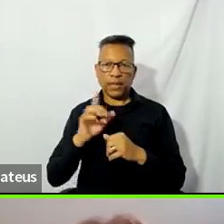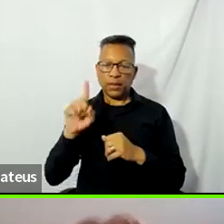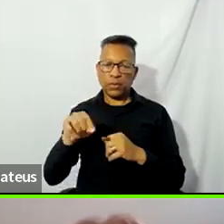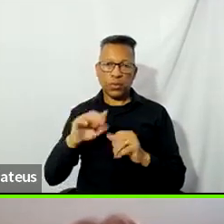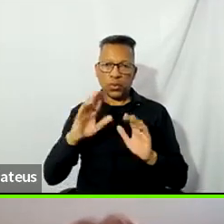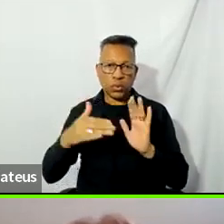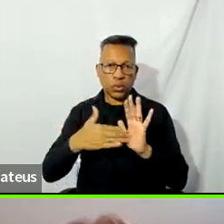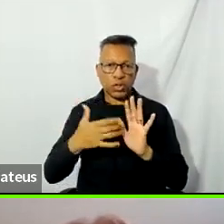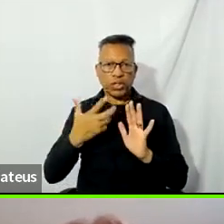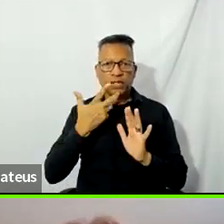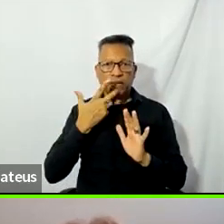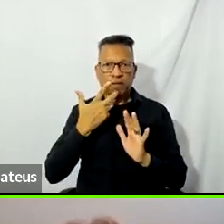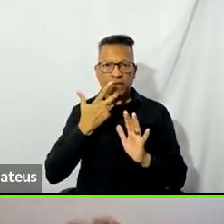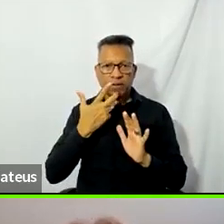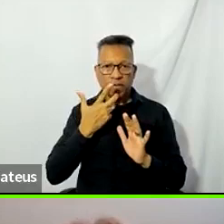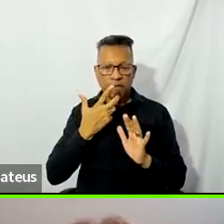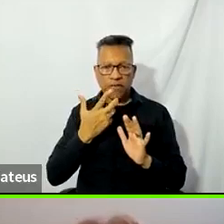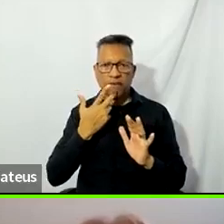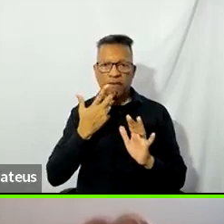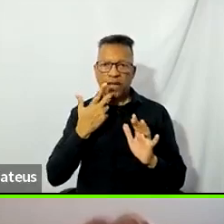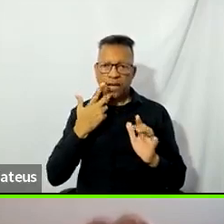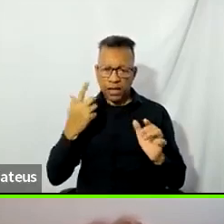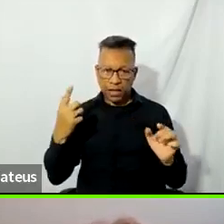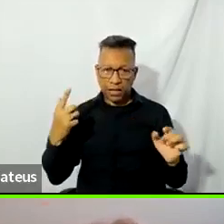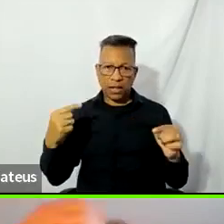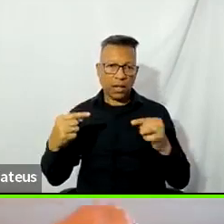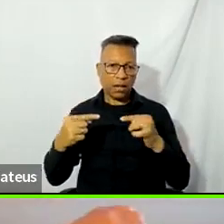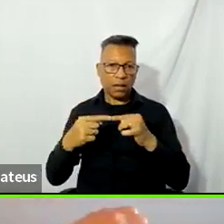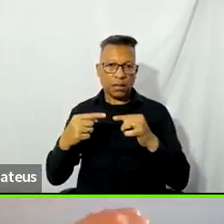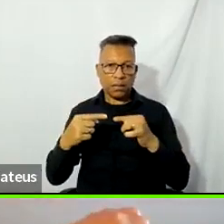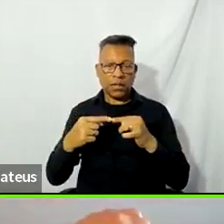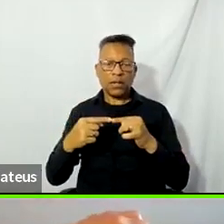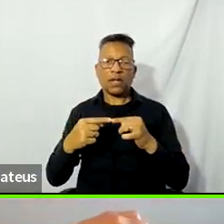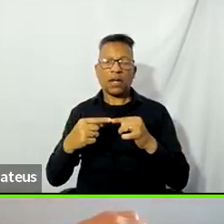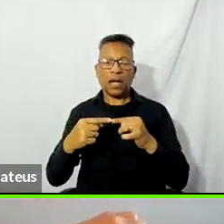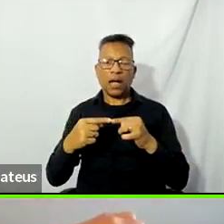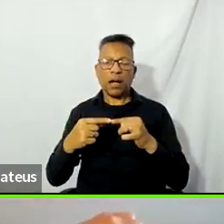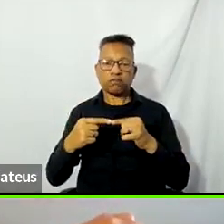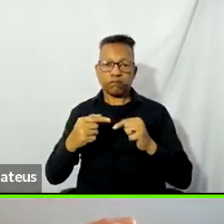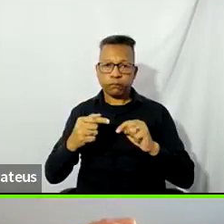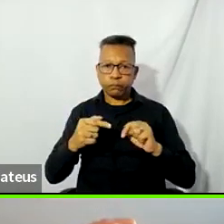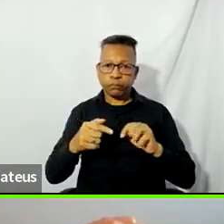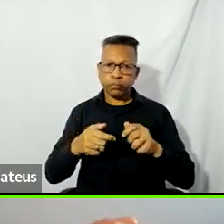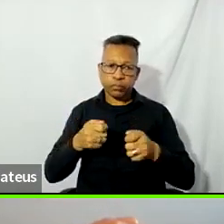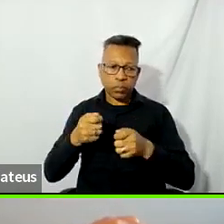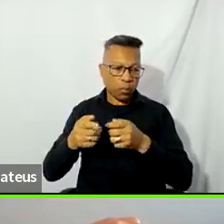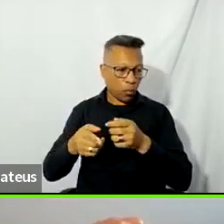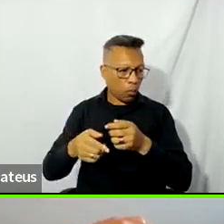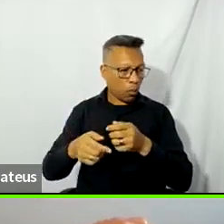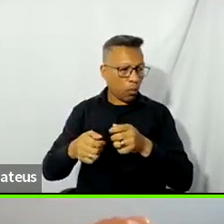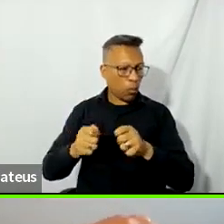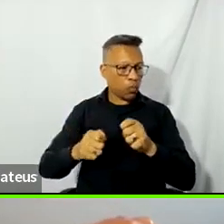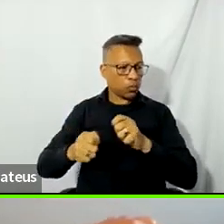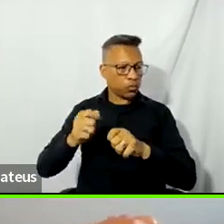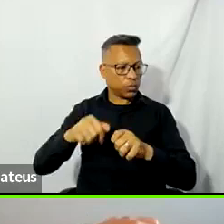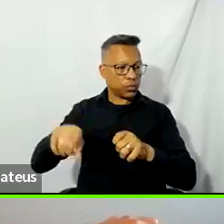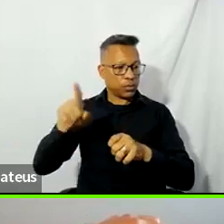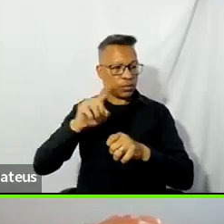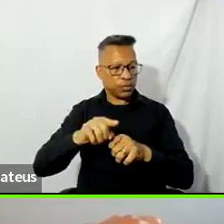we can do can be can be used to can be used to control behavior can be used to control behavior. I mean we you know I mean we you know we put people in jail or